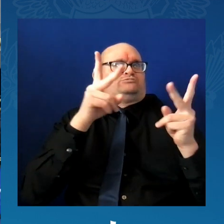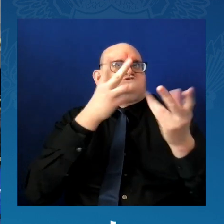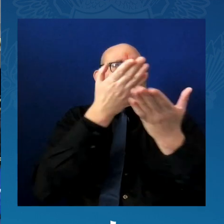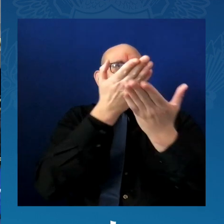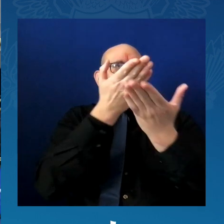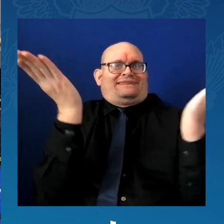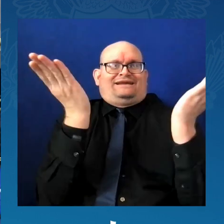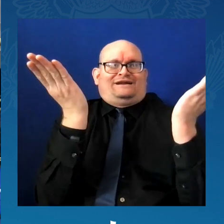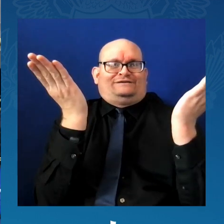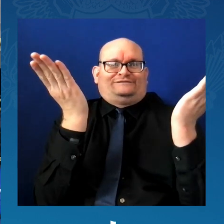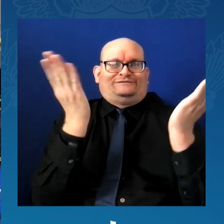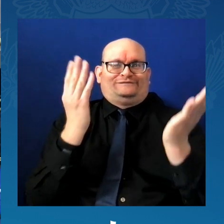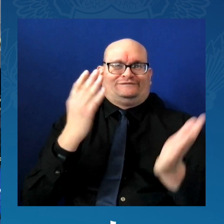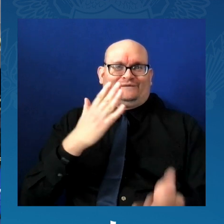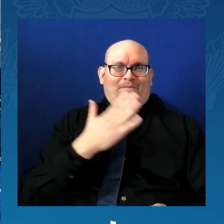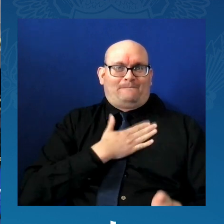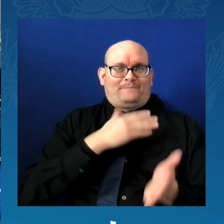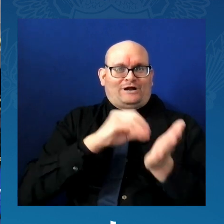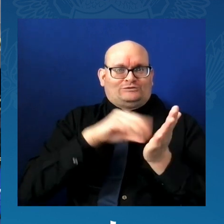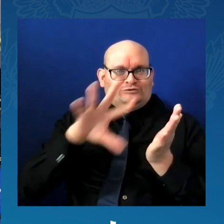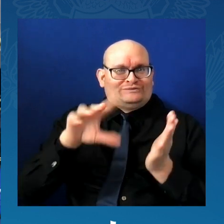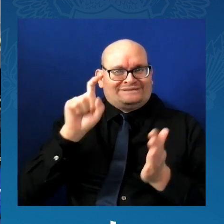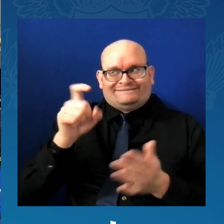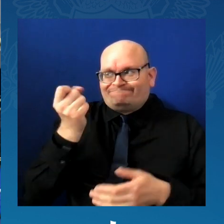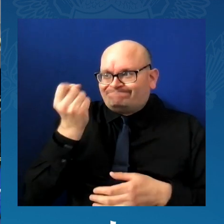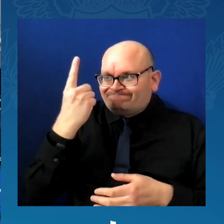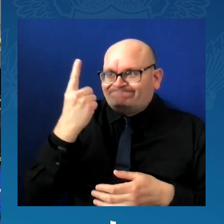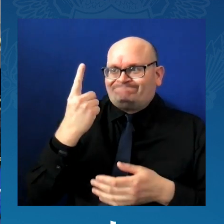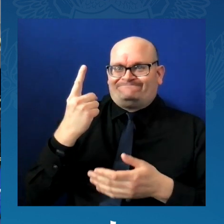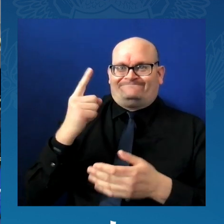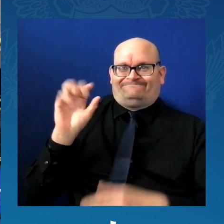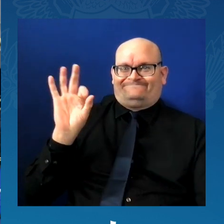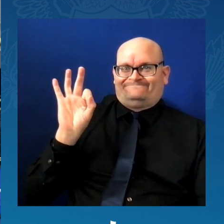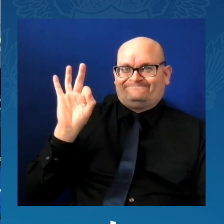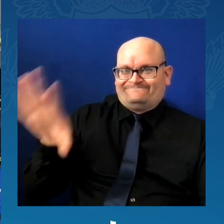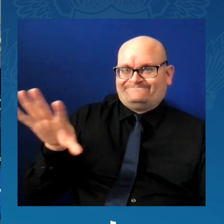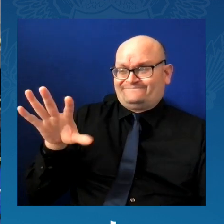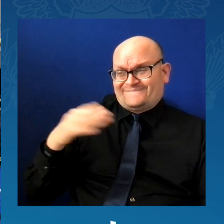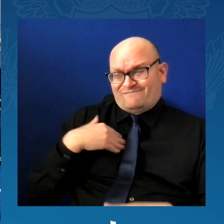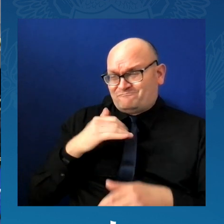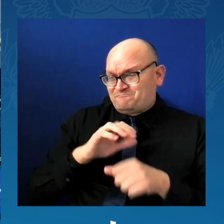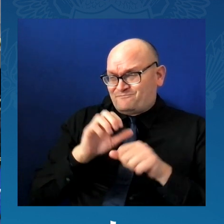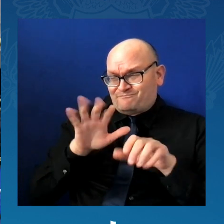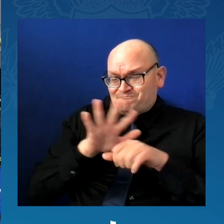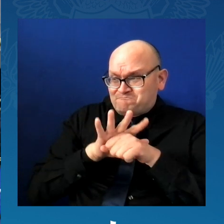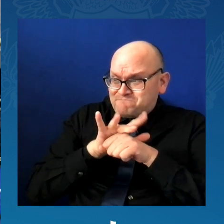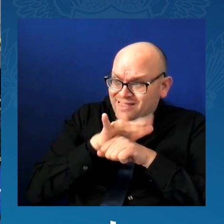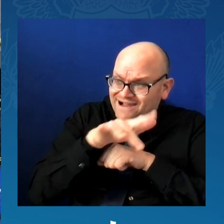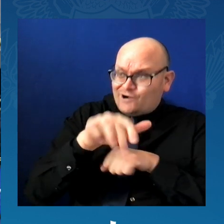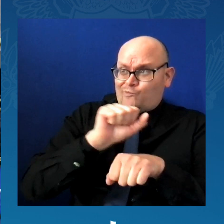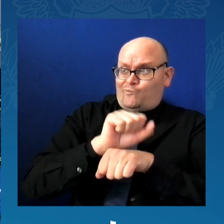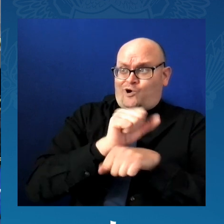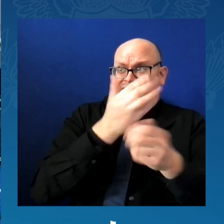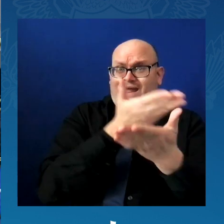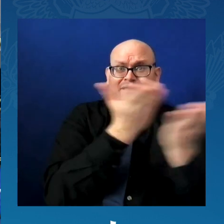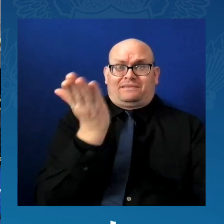in the space sector for everyone, no matter what the interest may be. And I strongly believe that an early career exposure is going to be key.